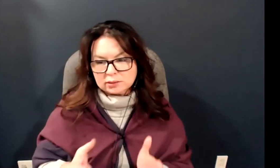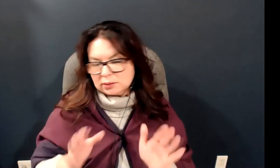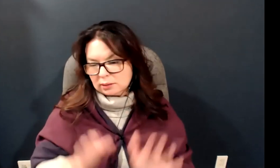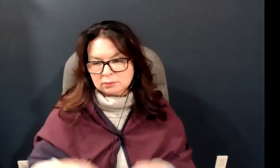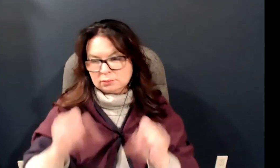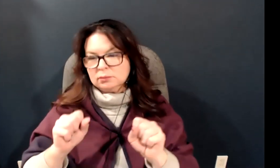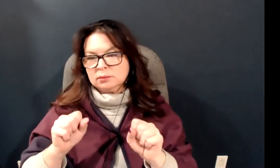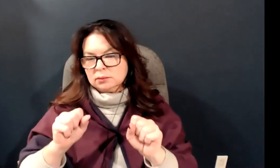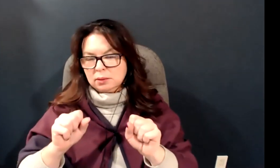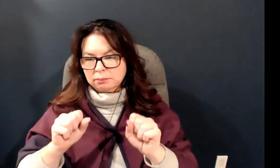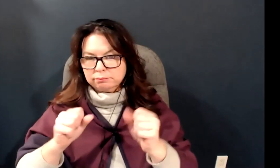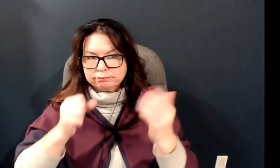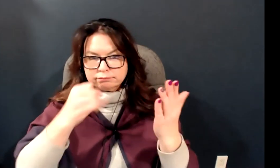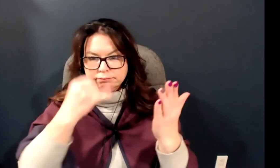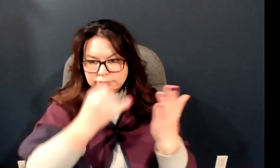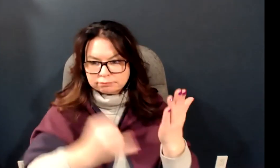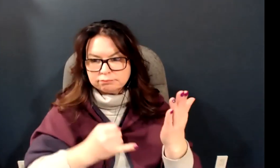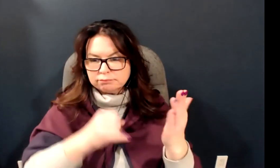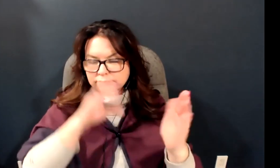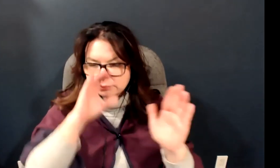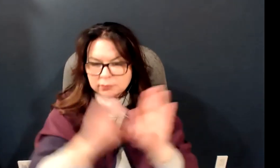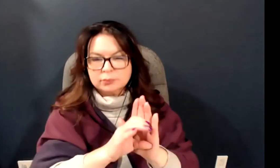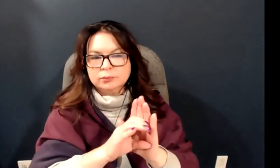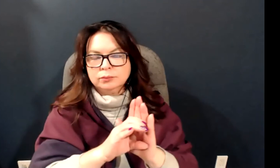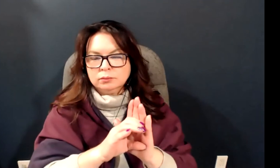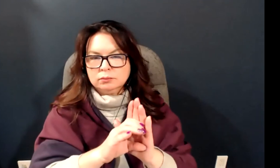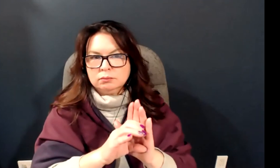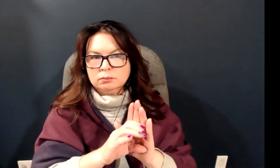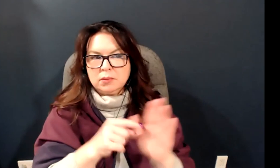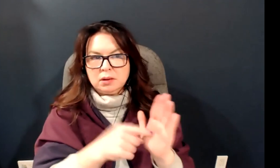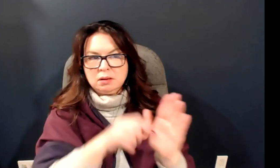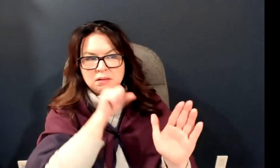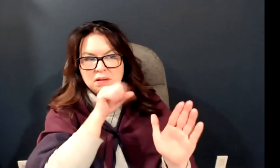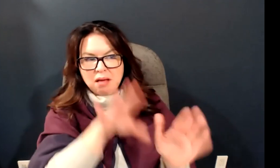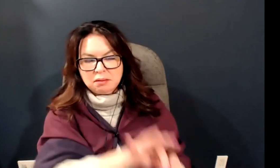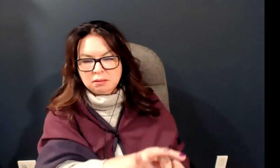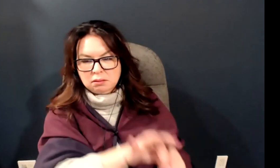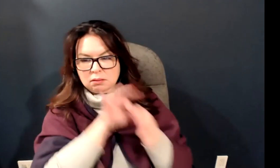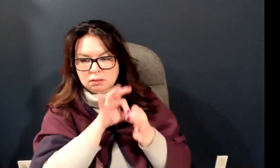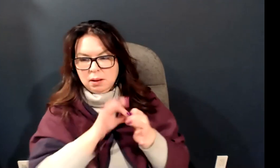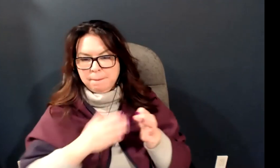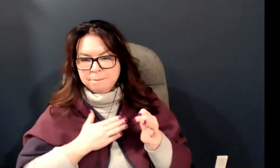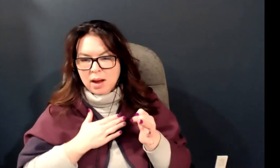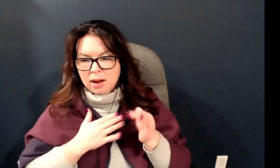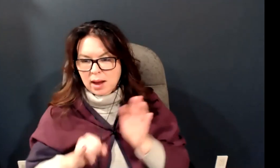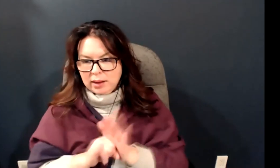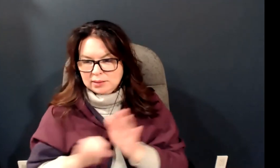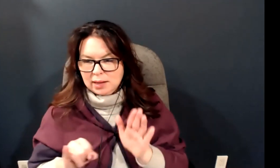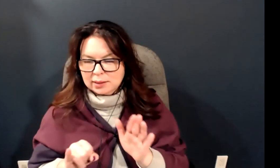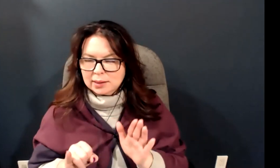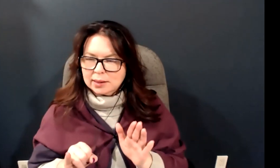the Krannert, they had in their texts, their labeled text, mentioning that it had still